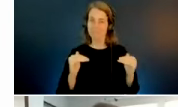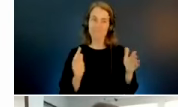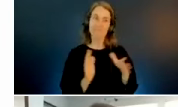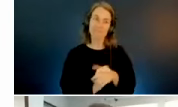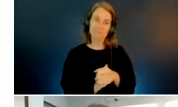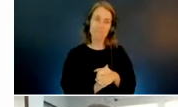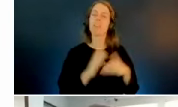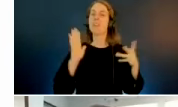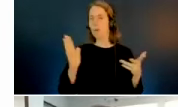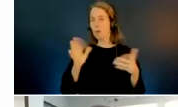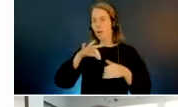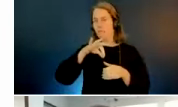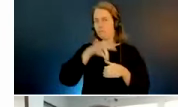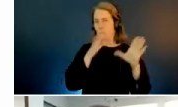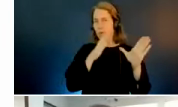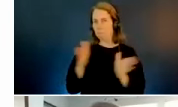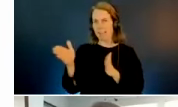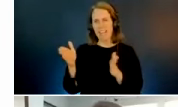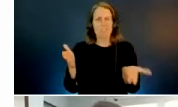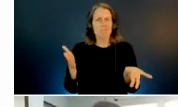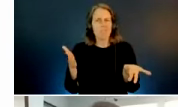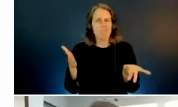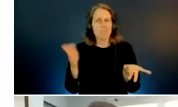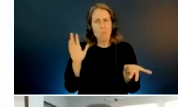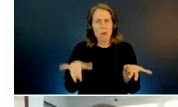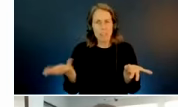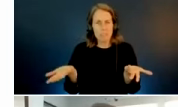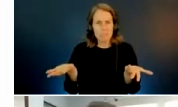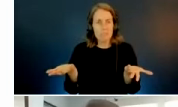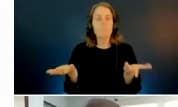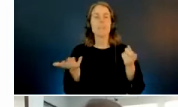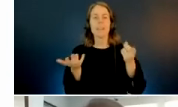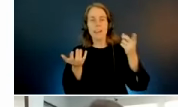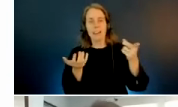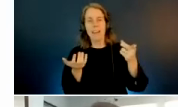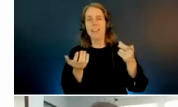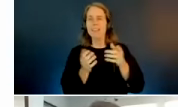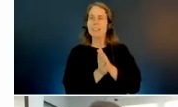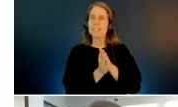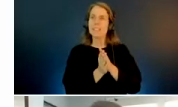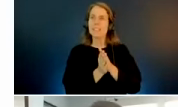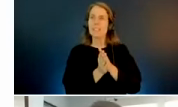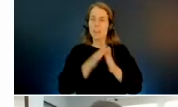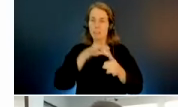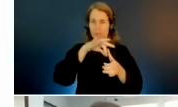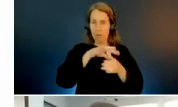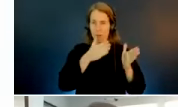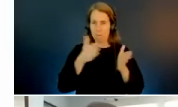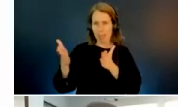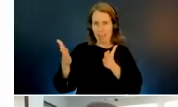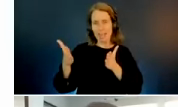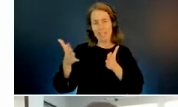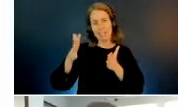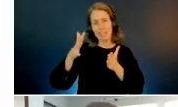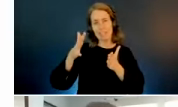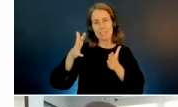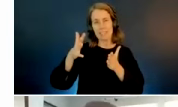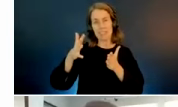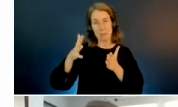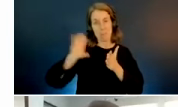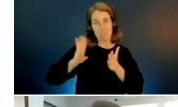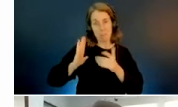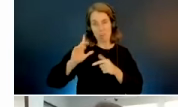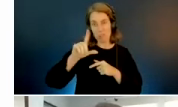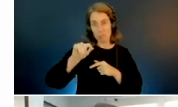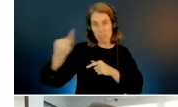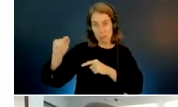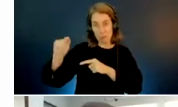What is a voting plan? So we kind of this language kind of popped up um in 2020 when Covid was first